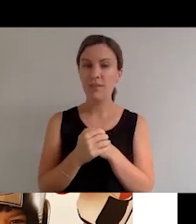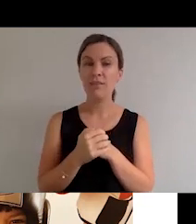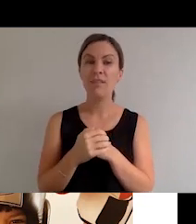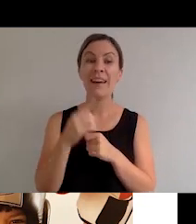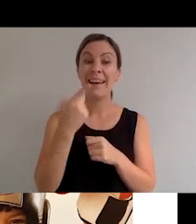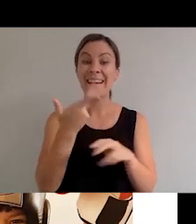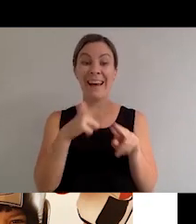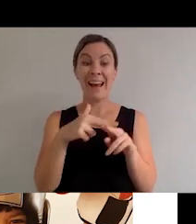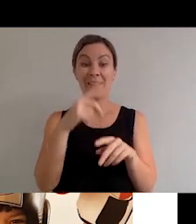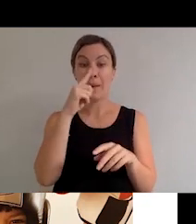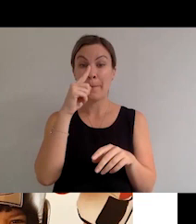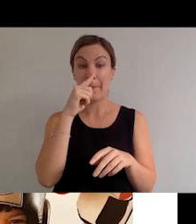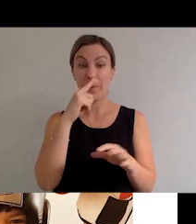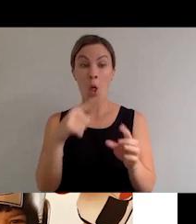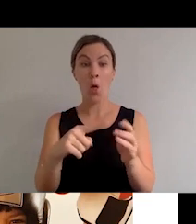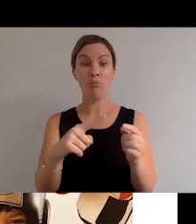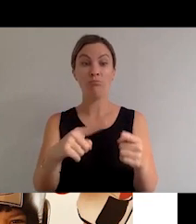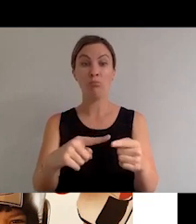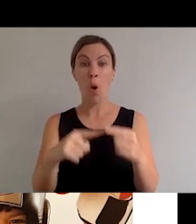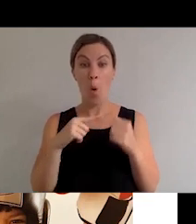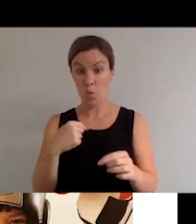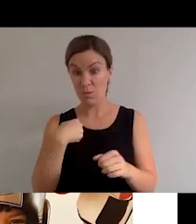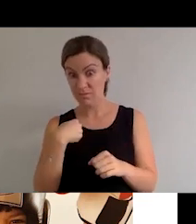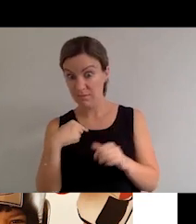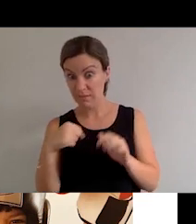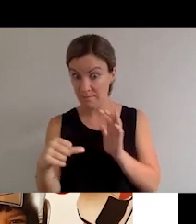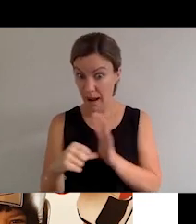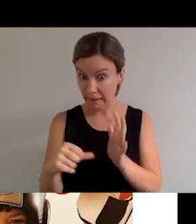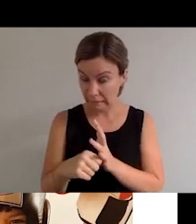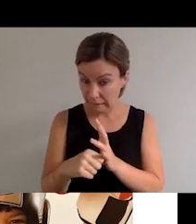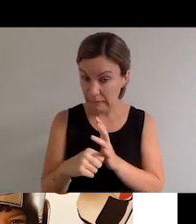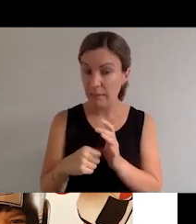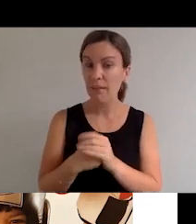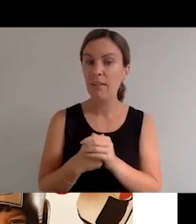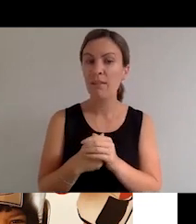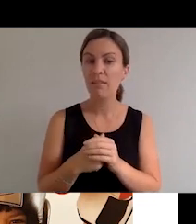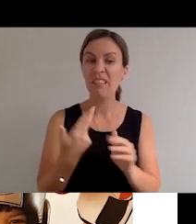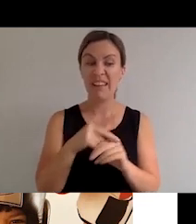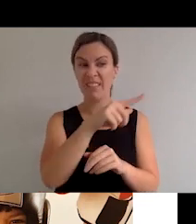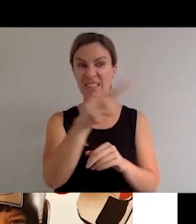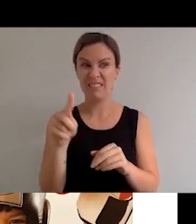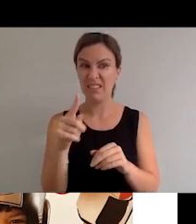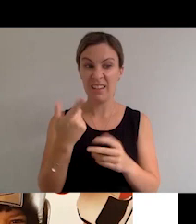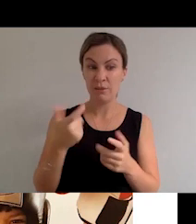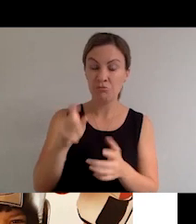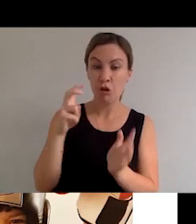can't continue, and or because you are